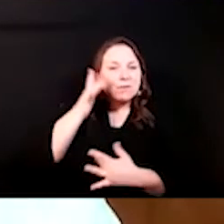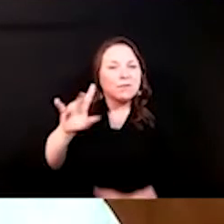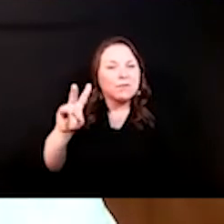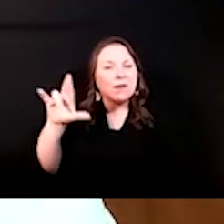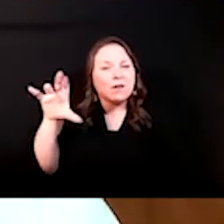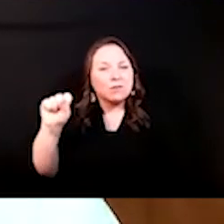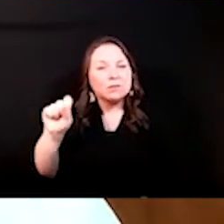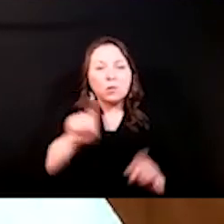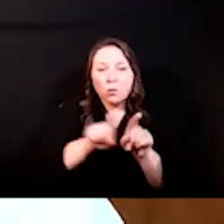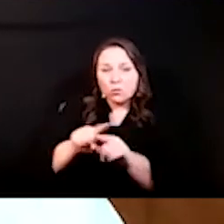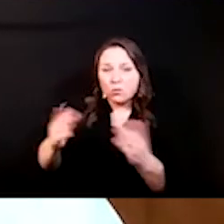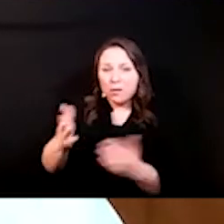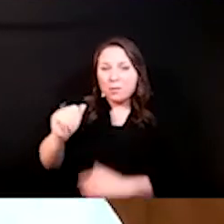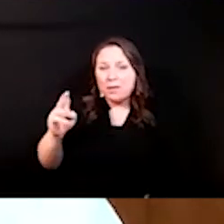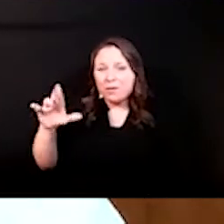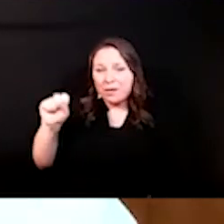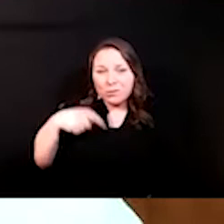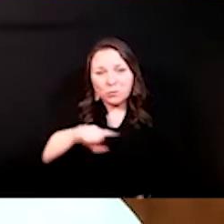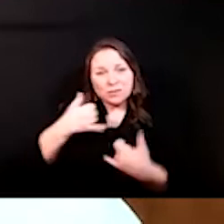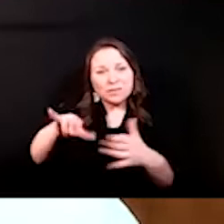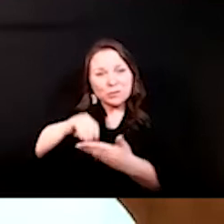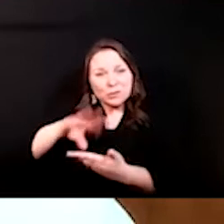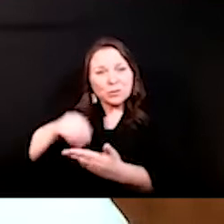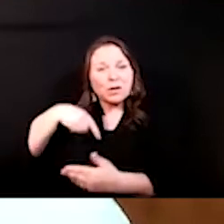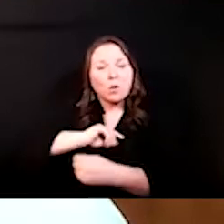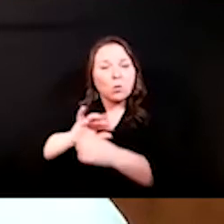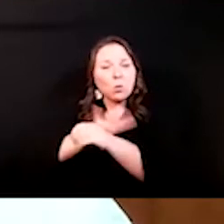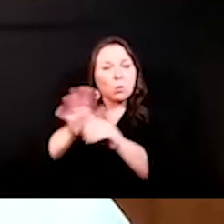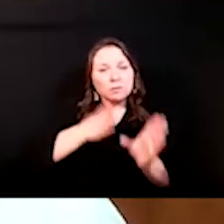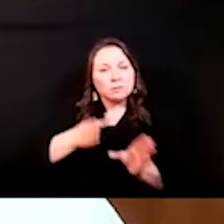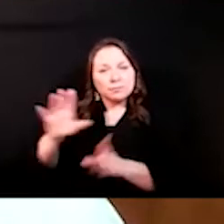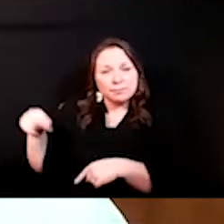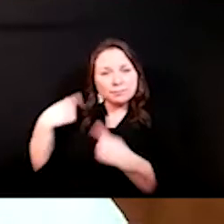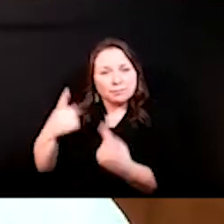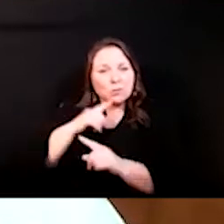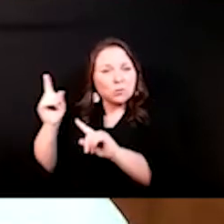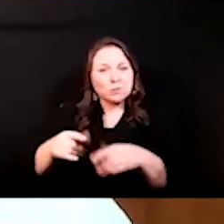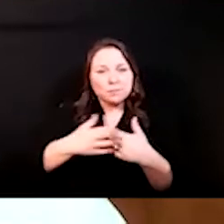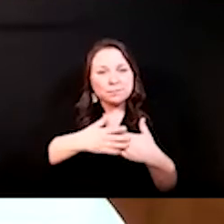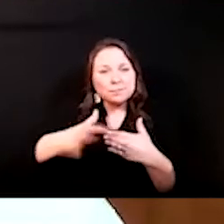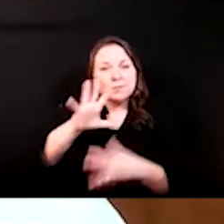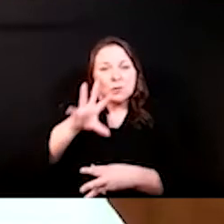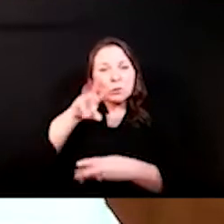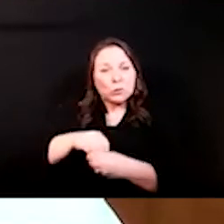LEARNING SO MUCH MORE ABOUT THE VIRUS. AT AMERICARES WE'RE ALSO THERE AND OUR COVID STRATEGY RESPONSE GOING